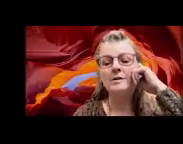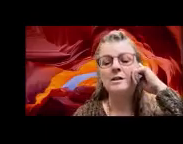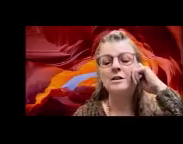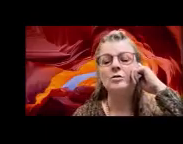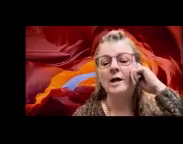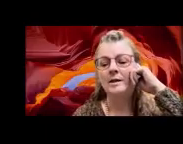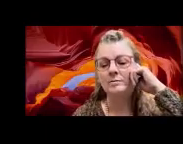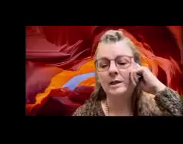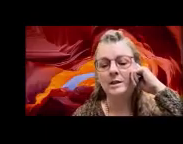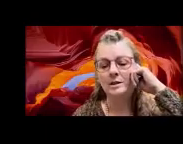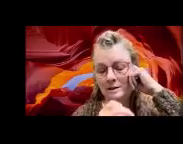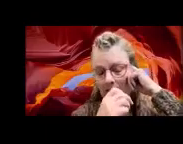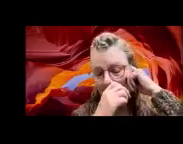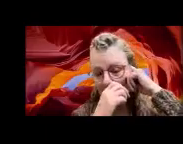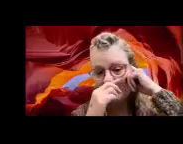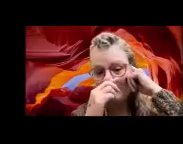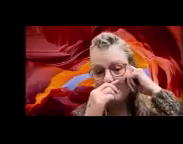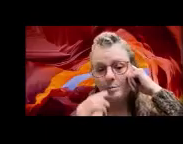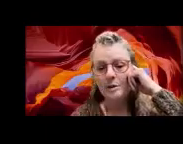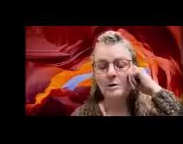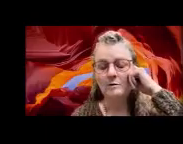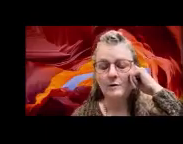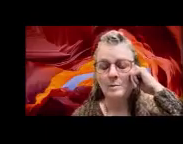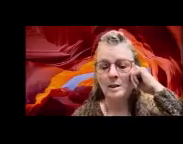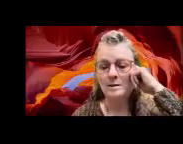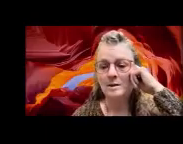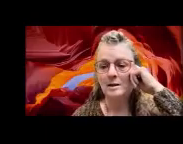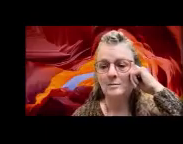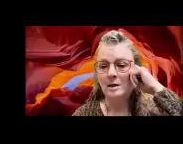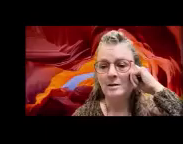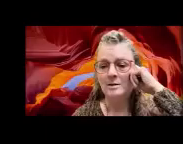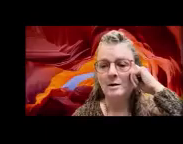distress, we can just say that between females and males are